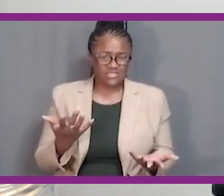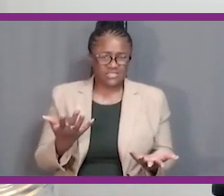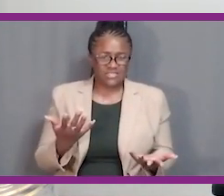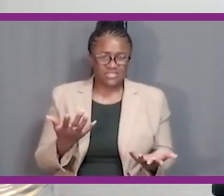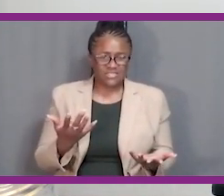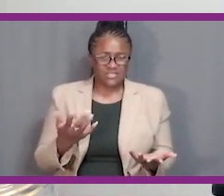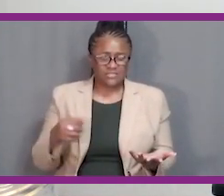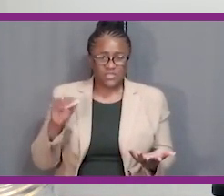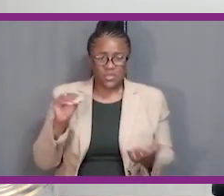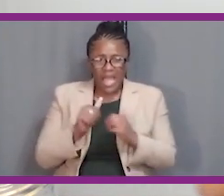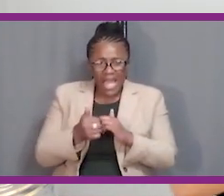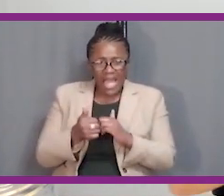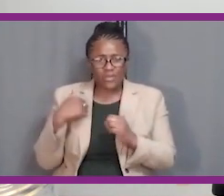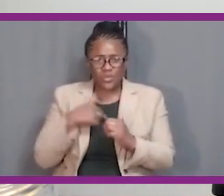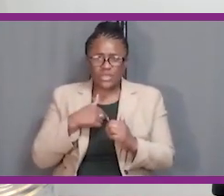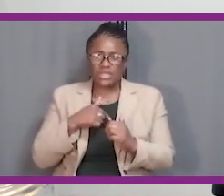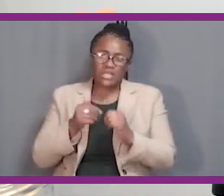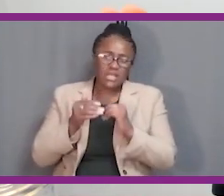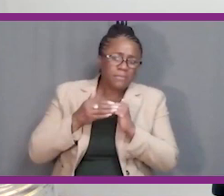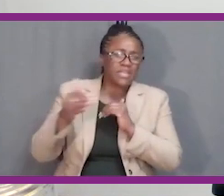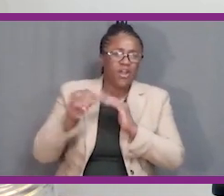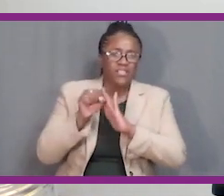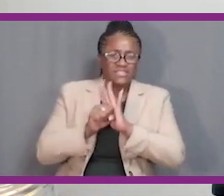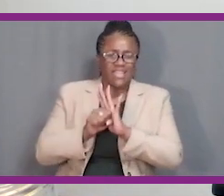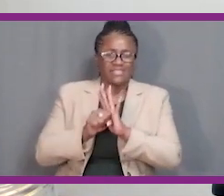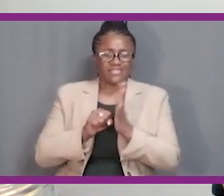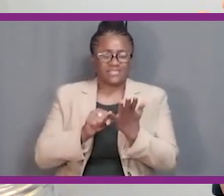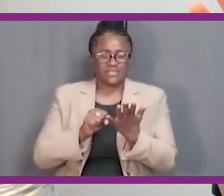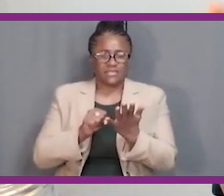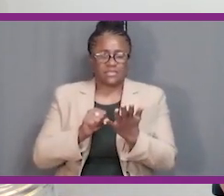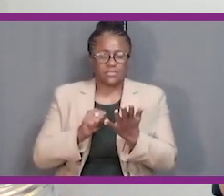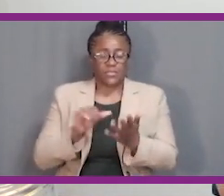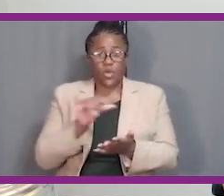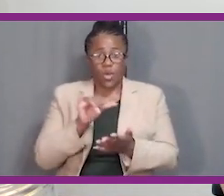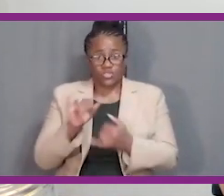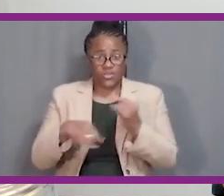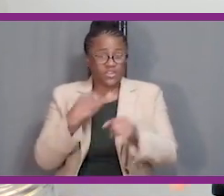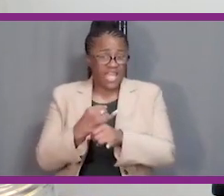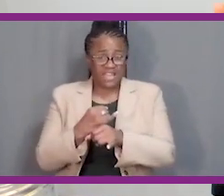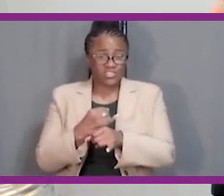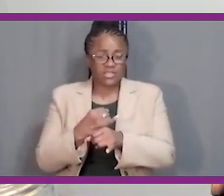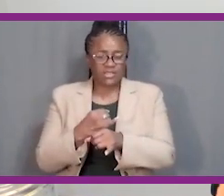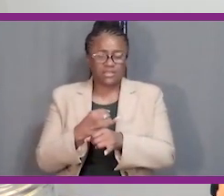internationally as well, look at all the work that's happening that's not necessarily in a